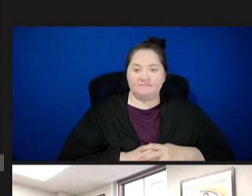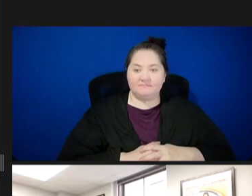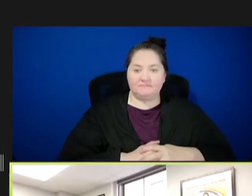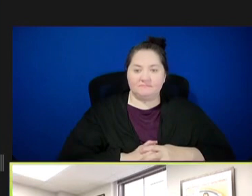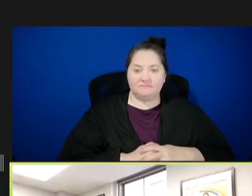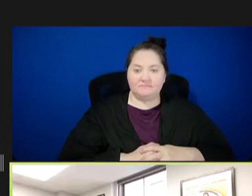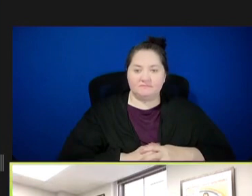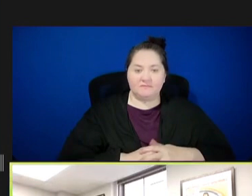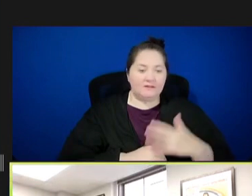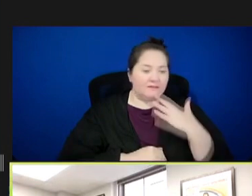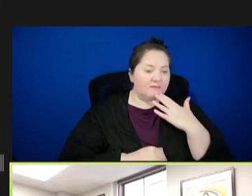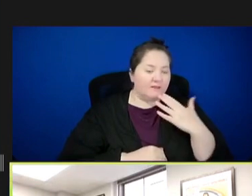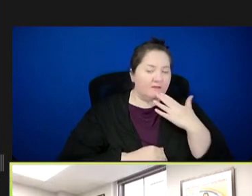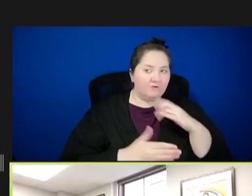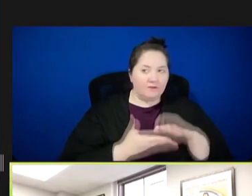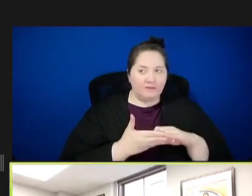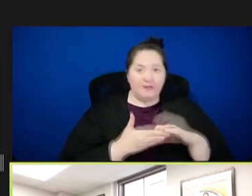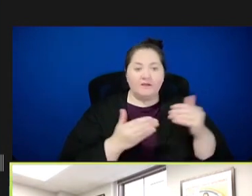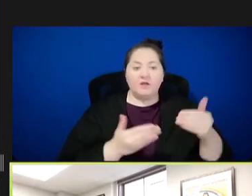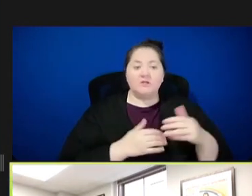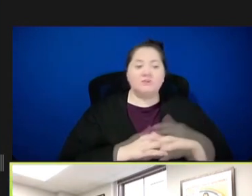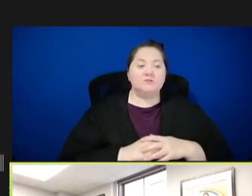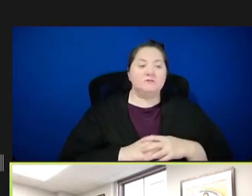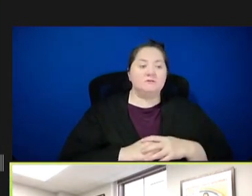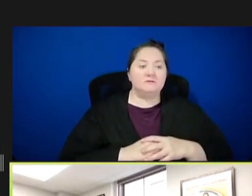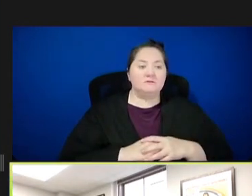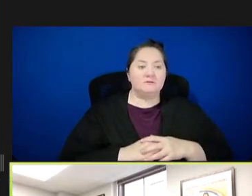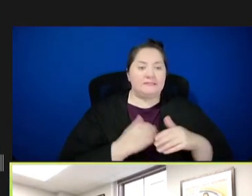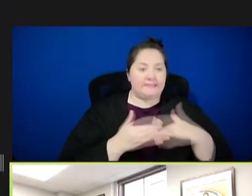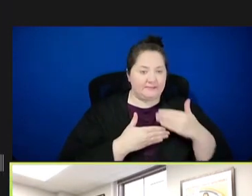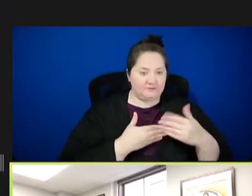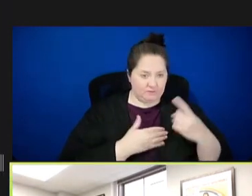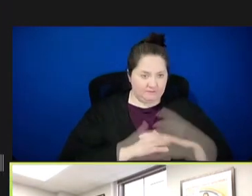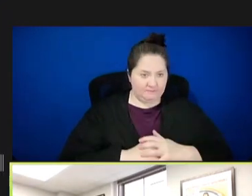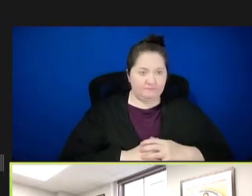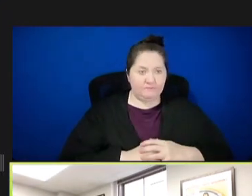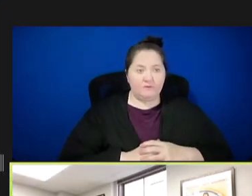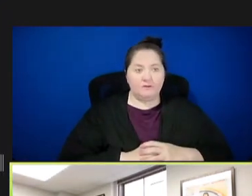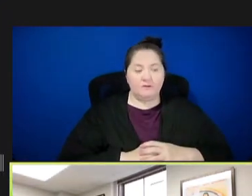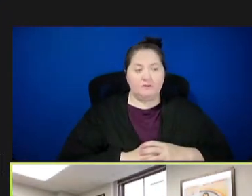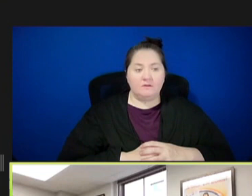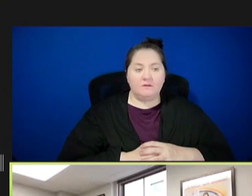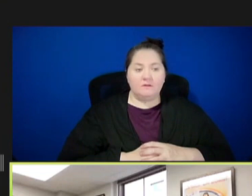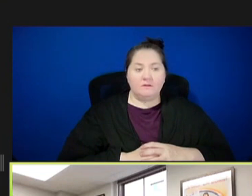Kevin Ault: Thank you for that introduction. May I have the next slide? Similar to the prior